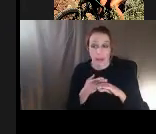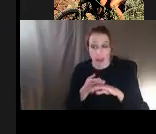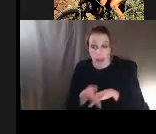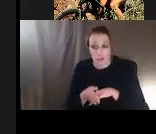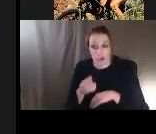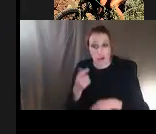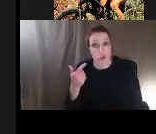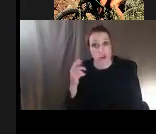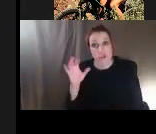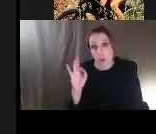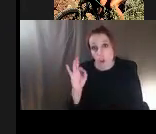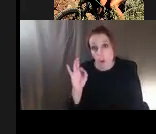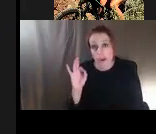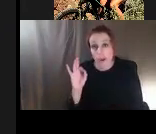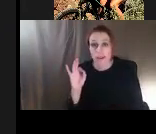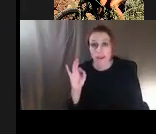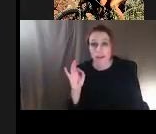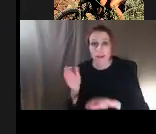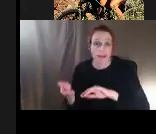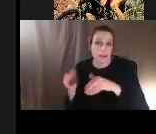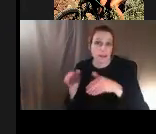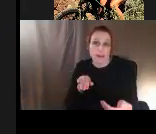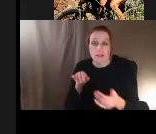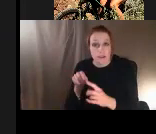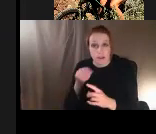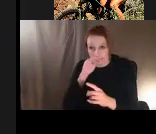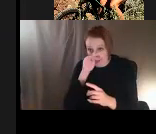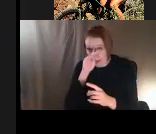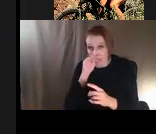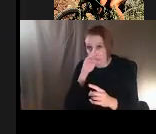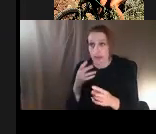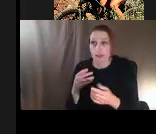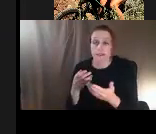though all of us had some level of awareness of our